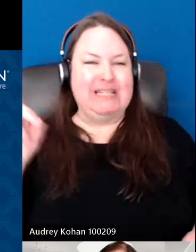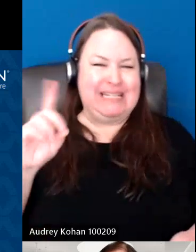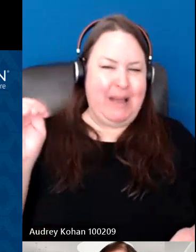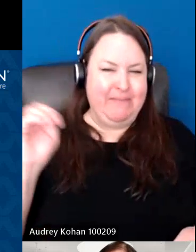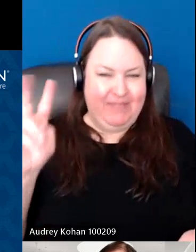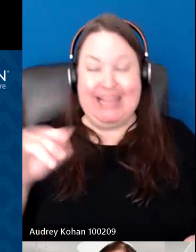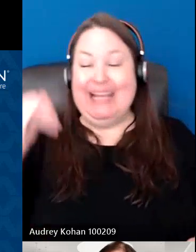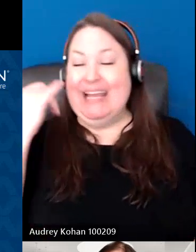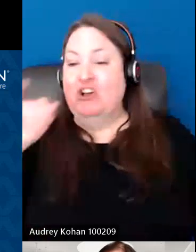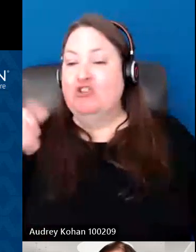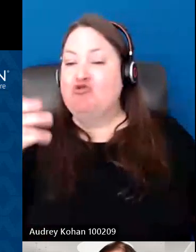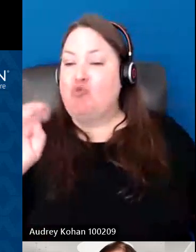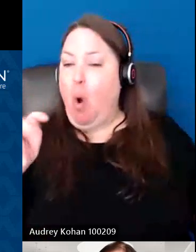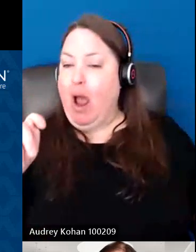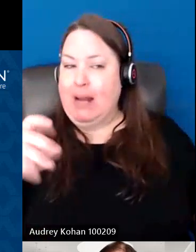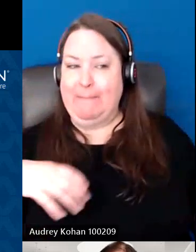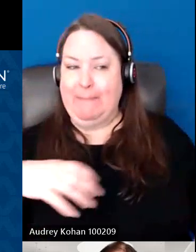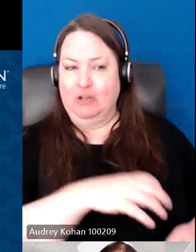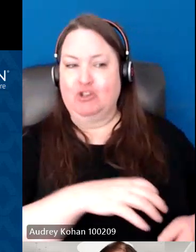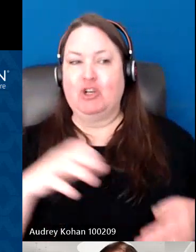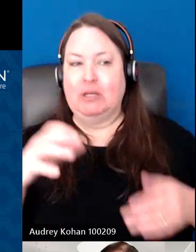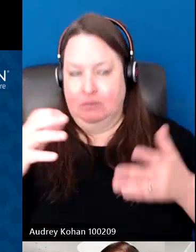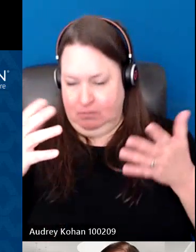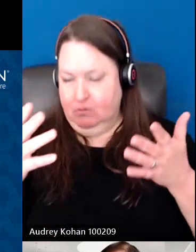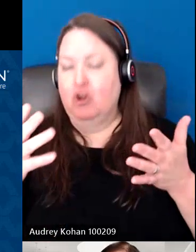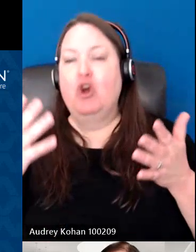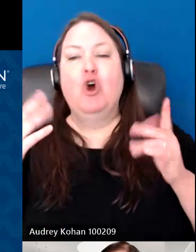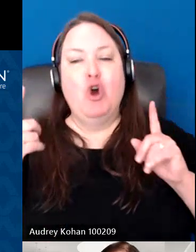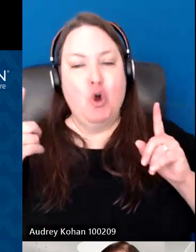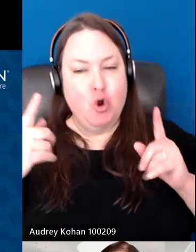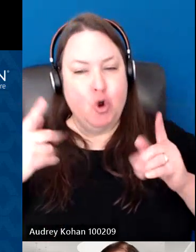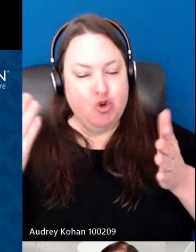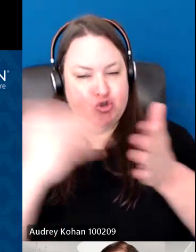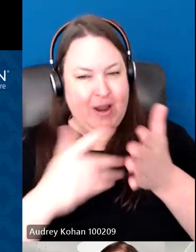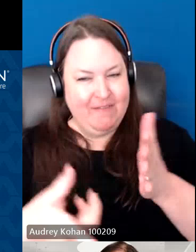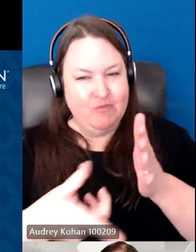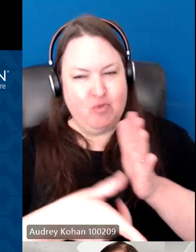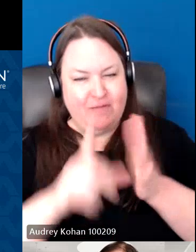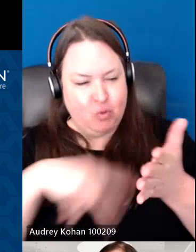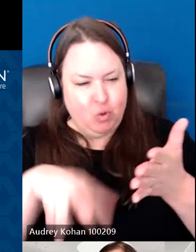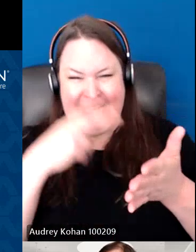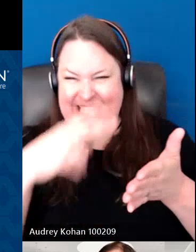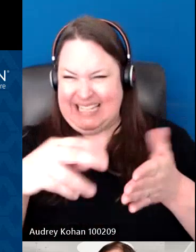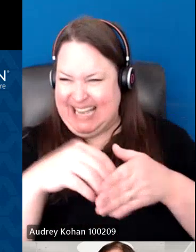commission surveyor is reviewing the chart and they see a consent in English signed by a patient